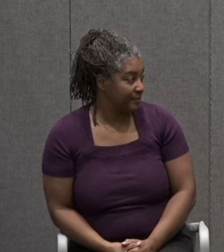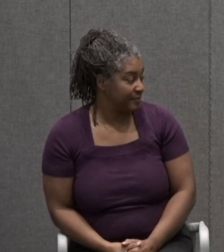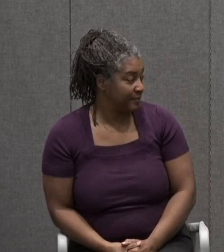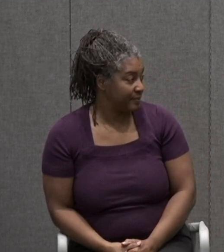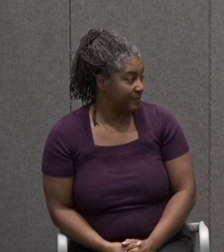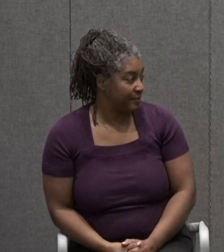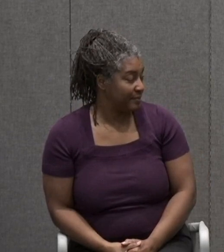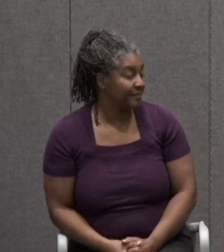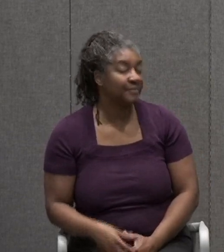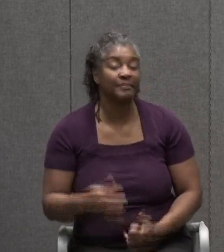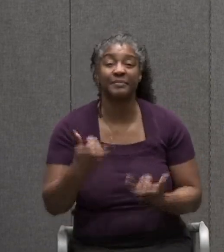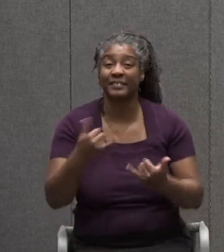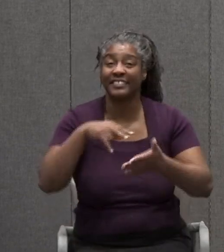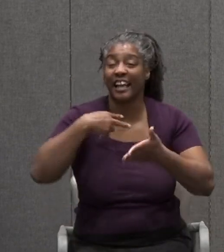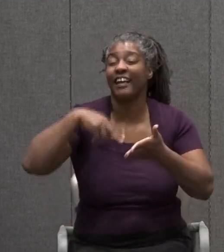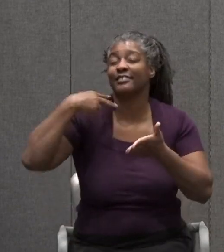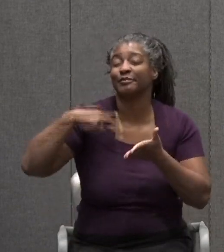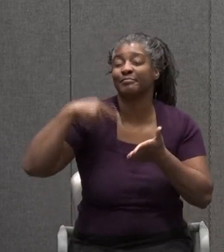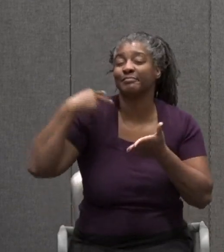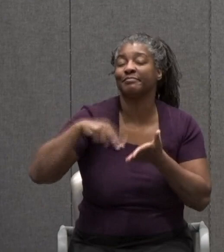[Woman] Total yogi shakedown. Dance.